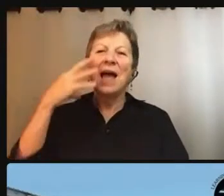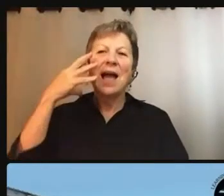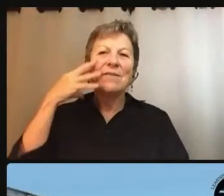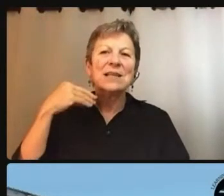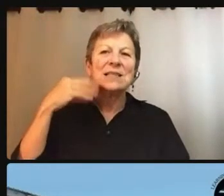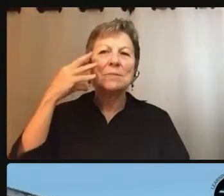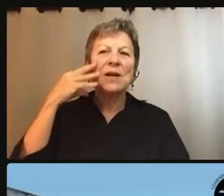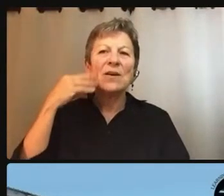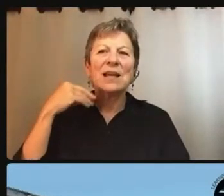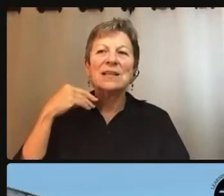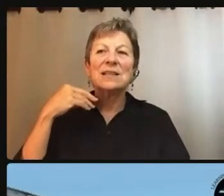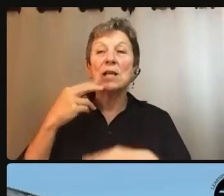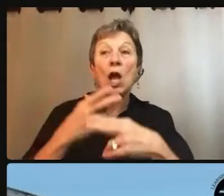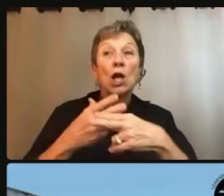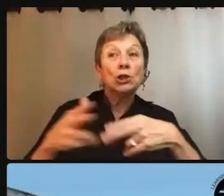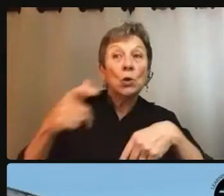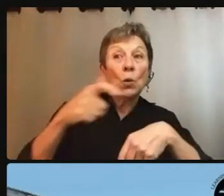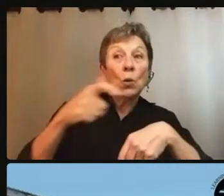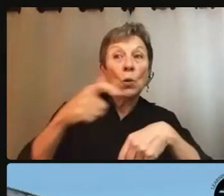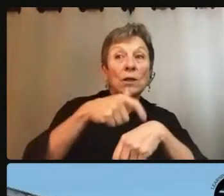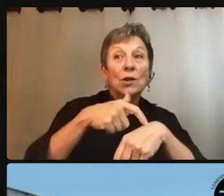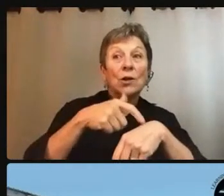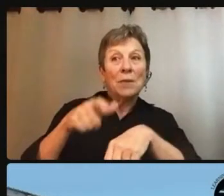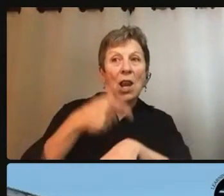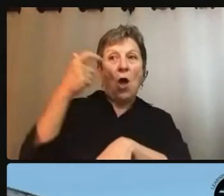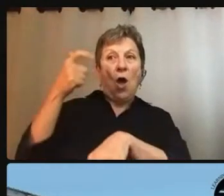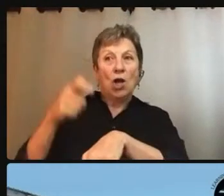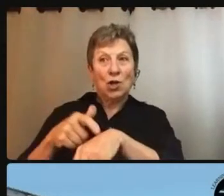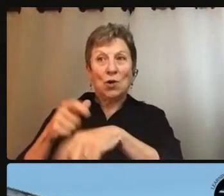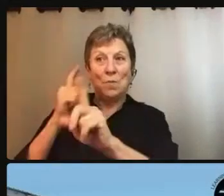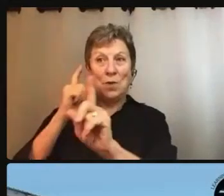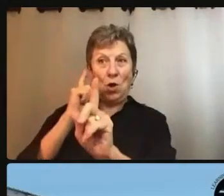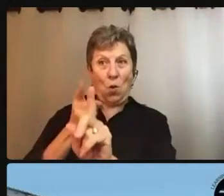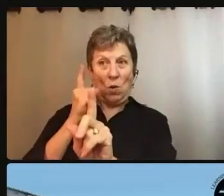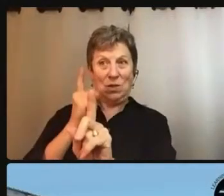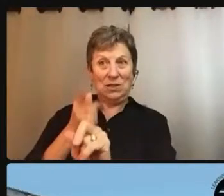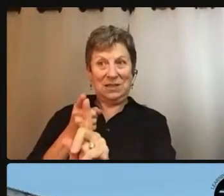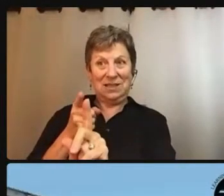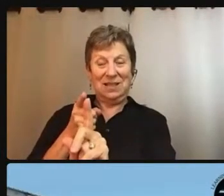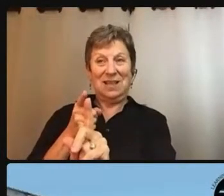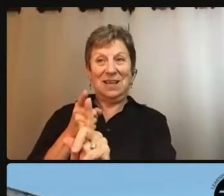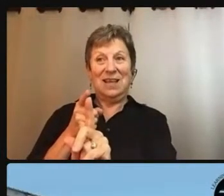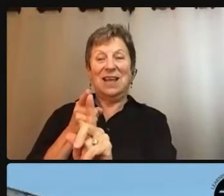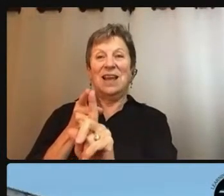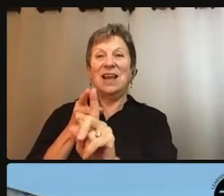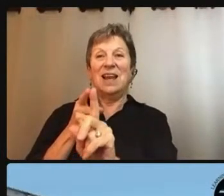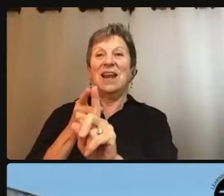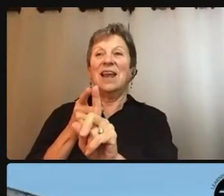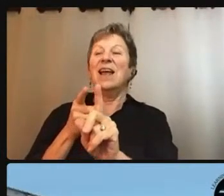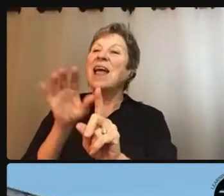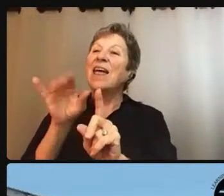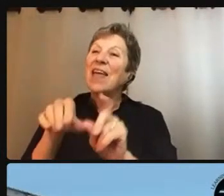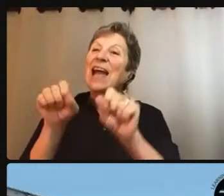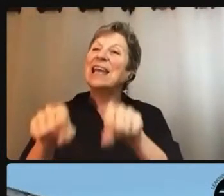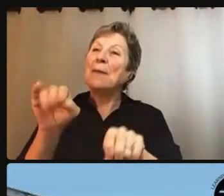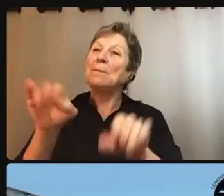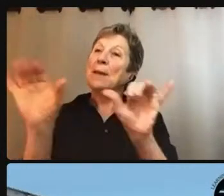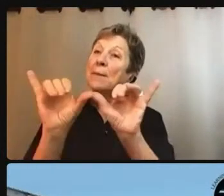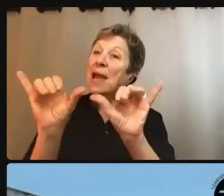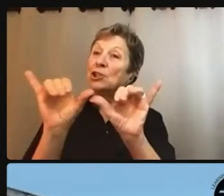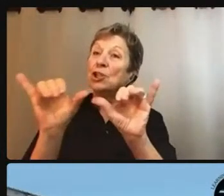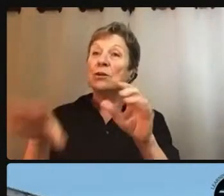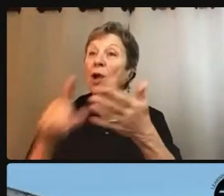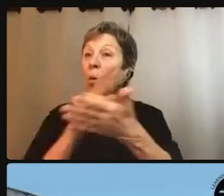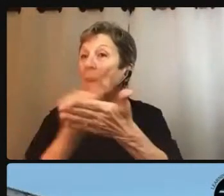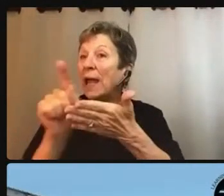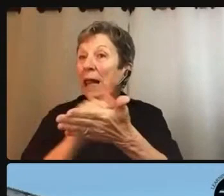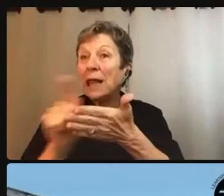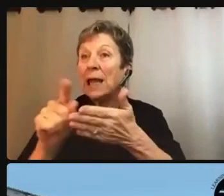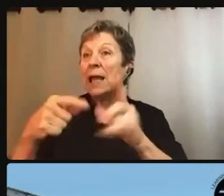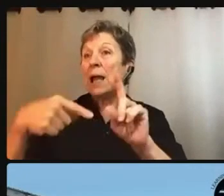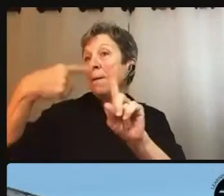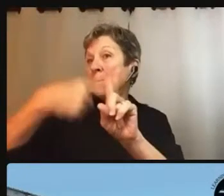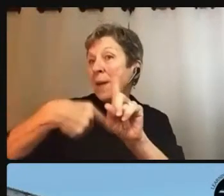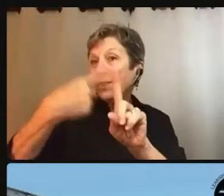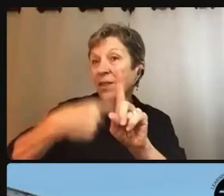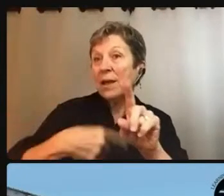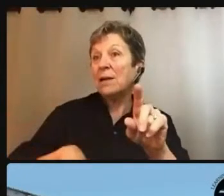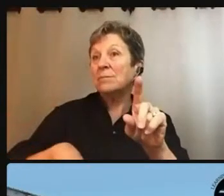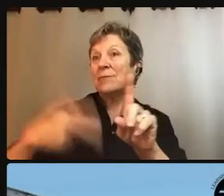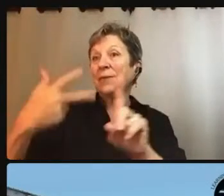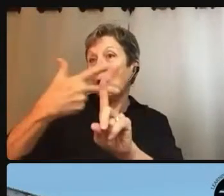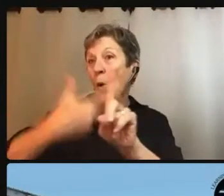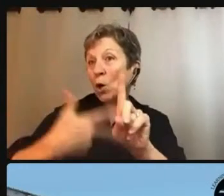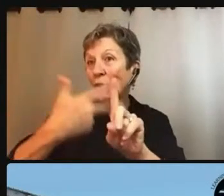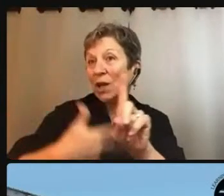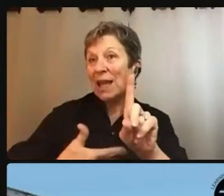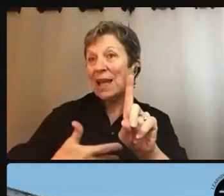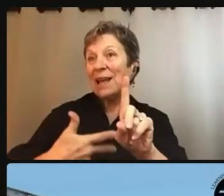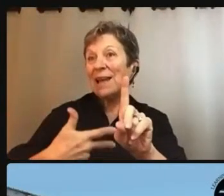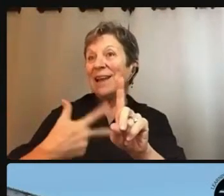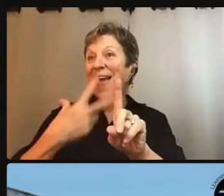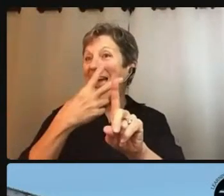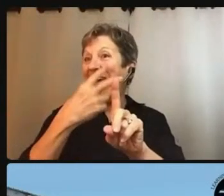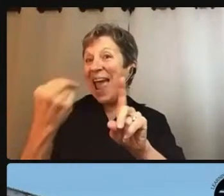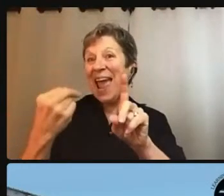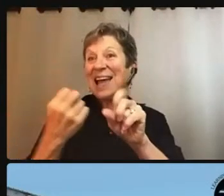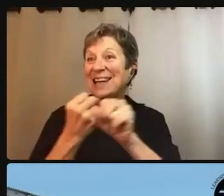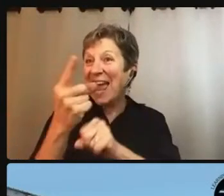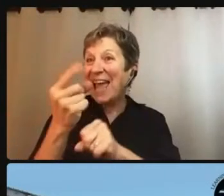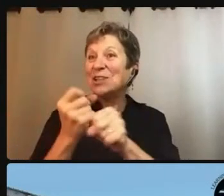RESTATED AND WHERE I WOULD HAVE